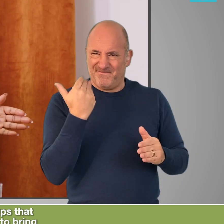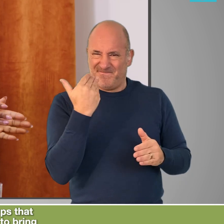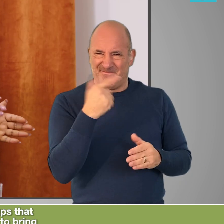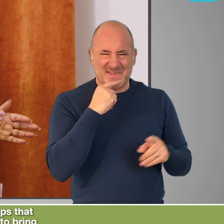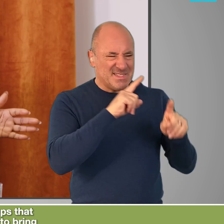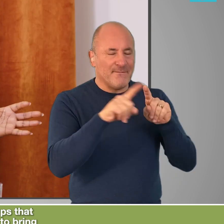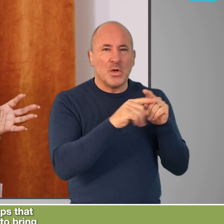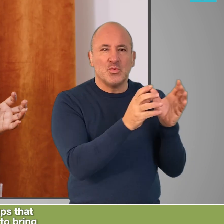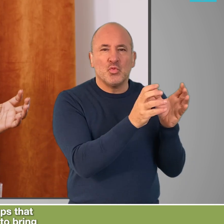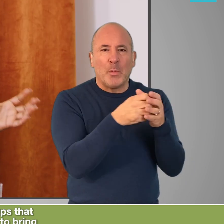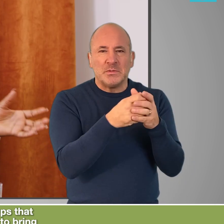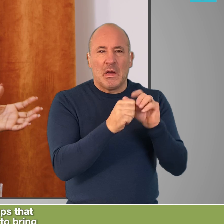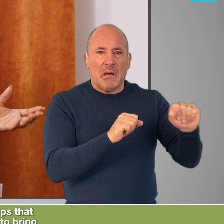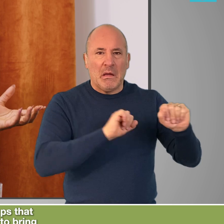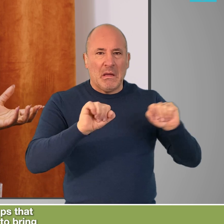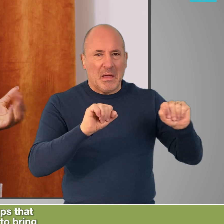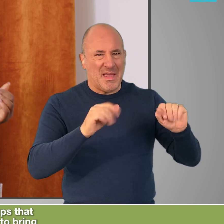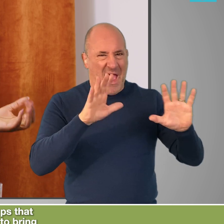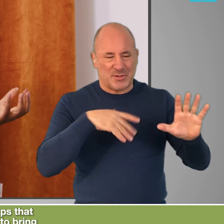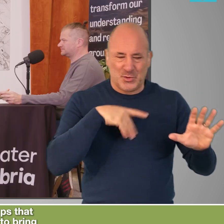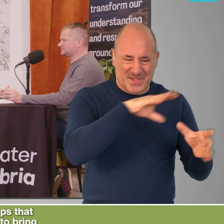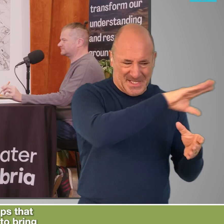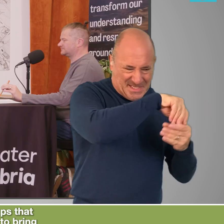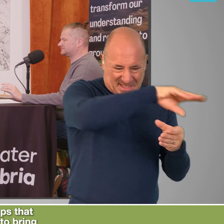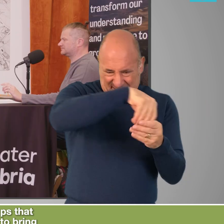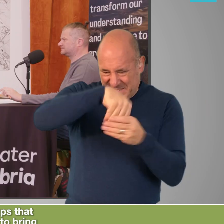kind of silo groups that you almost have to bring